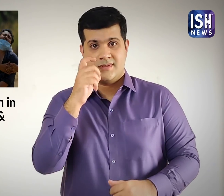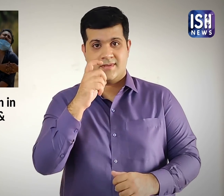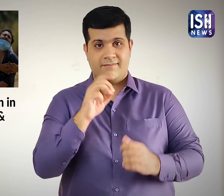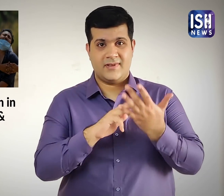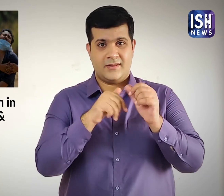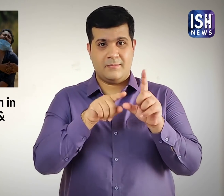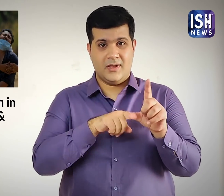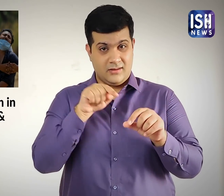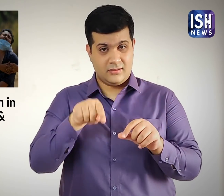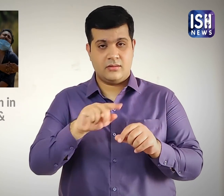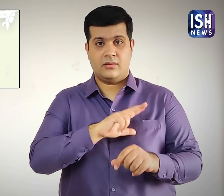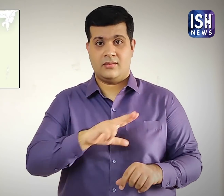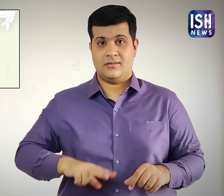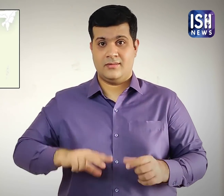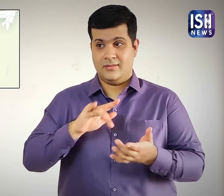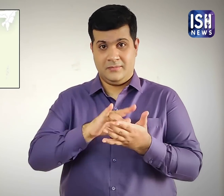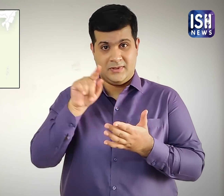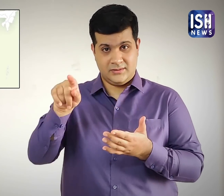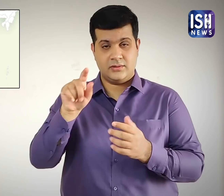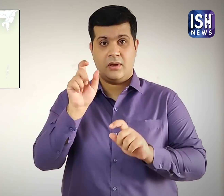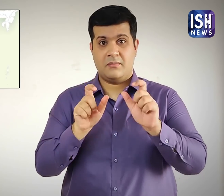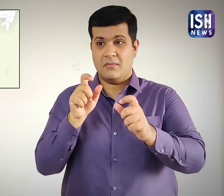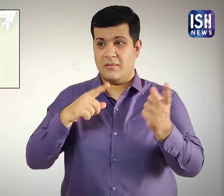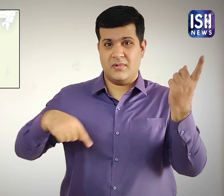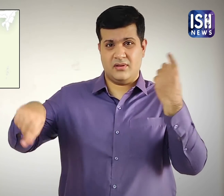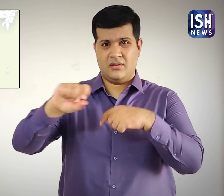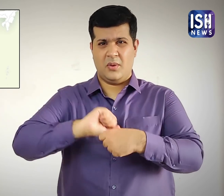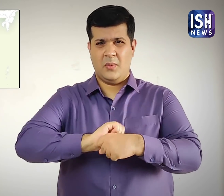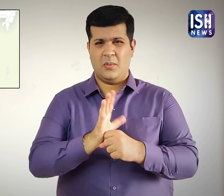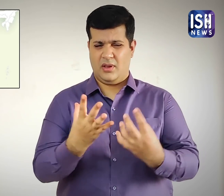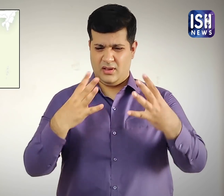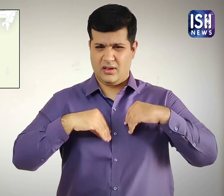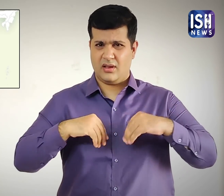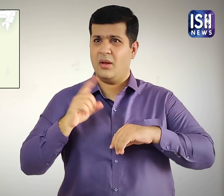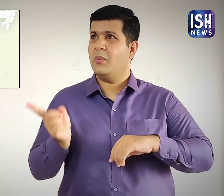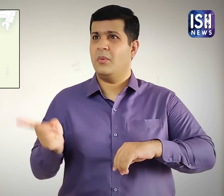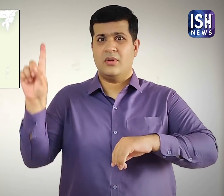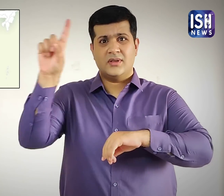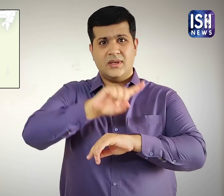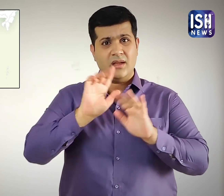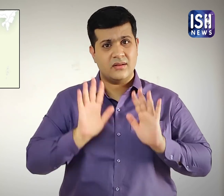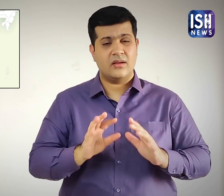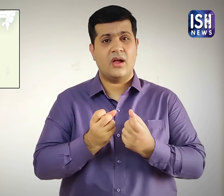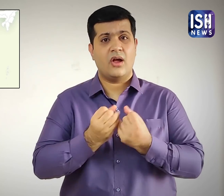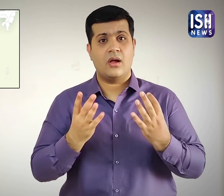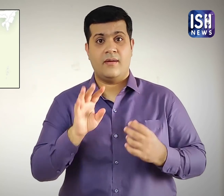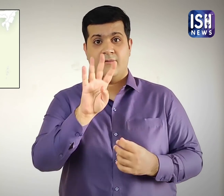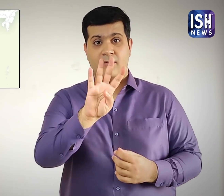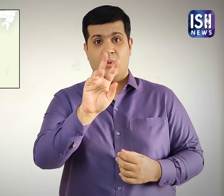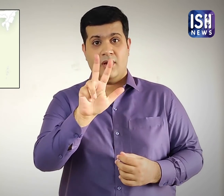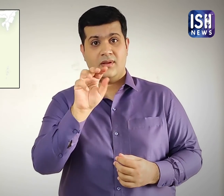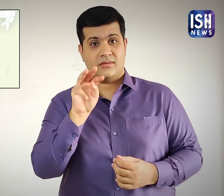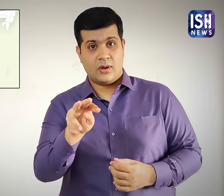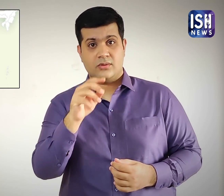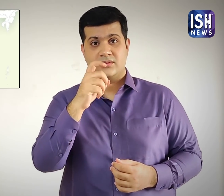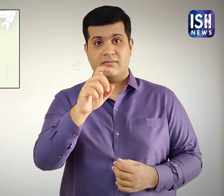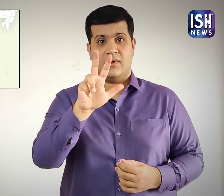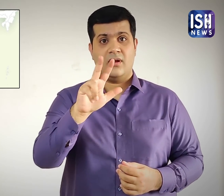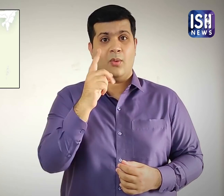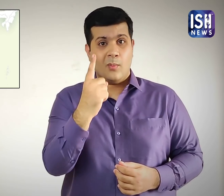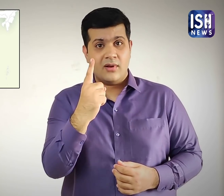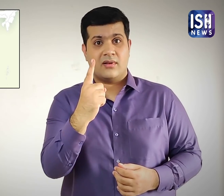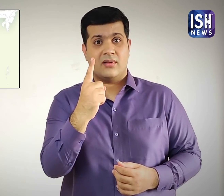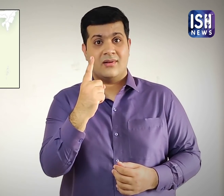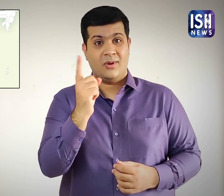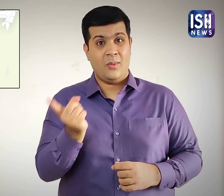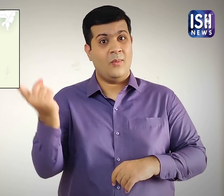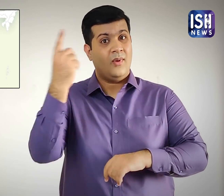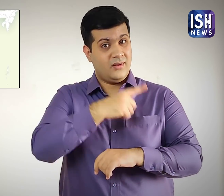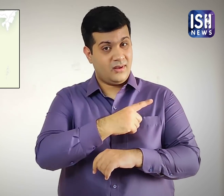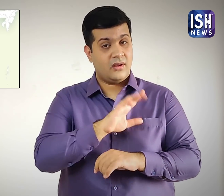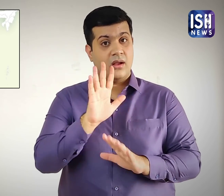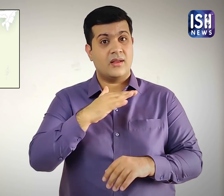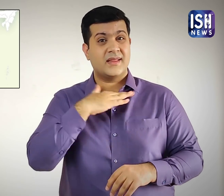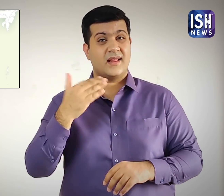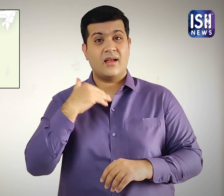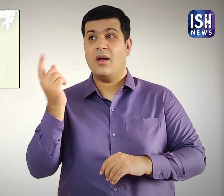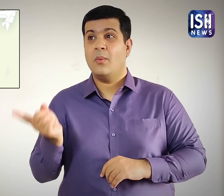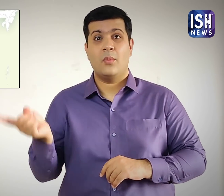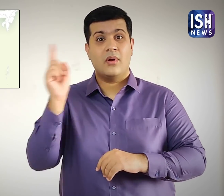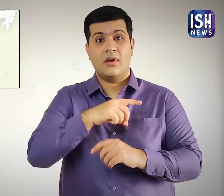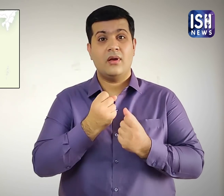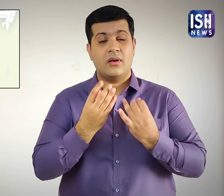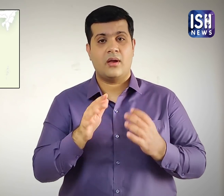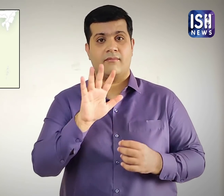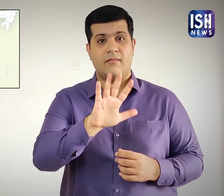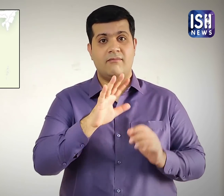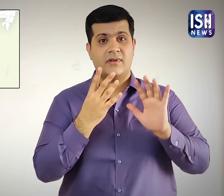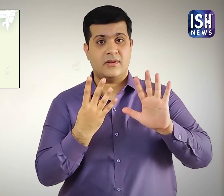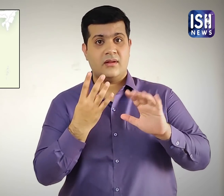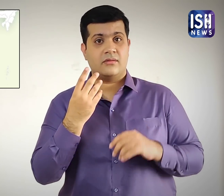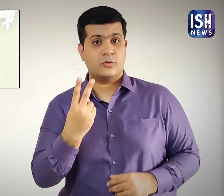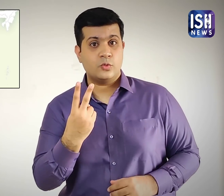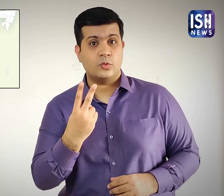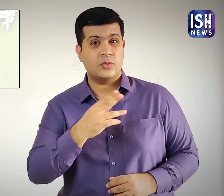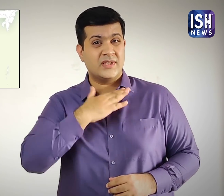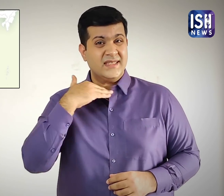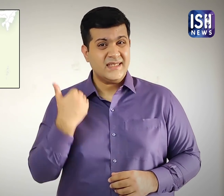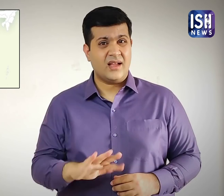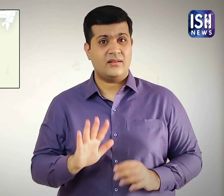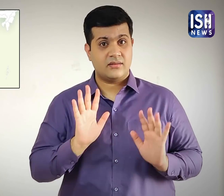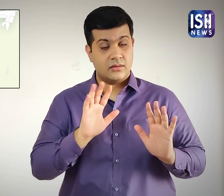On 7th May, Karnataka reported 48,781 new COVID-19 cases in one day and 592 deaths,